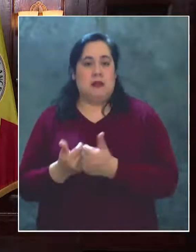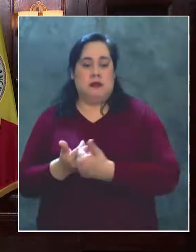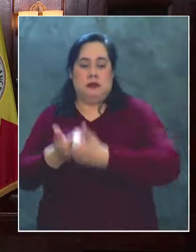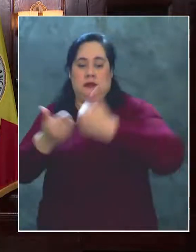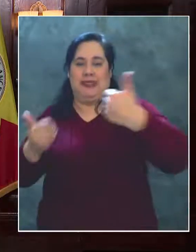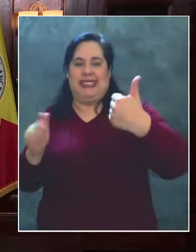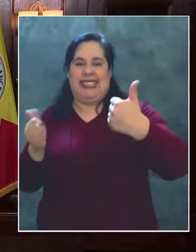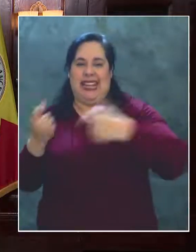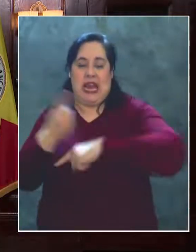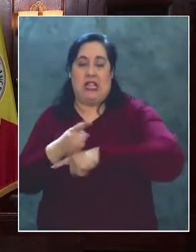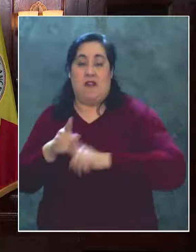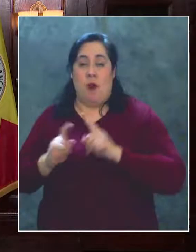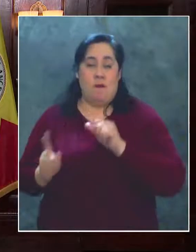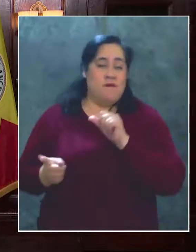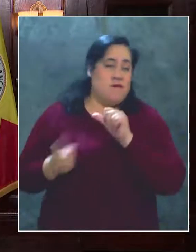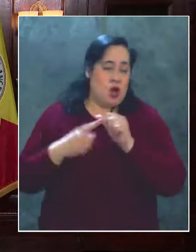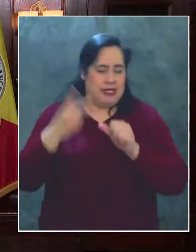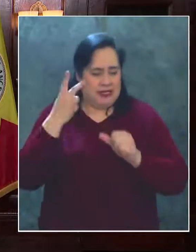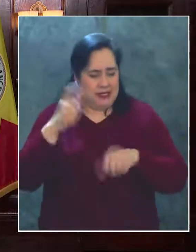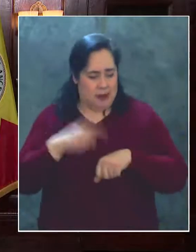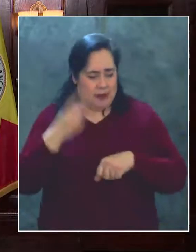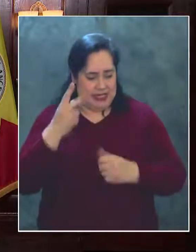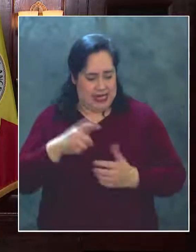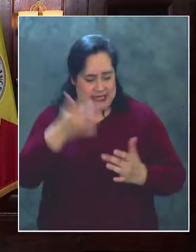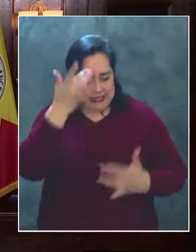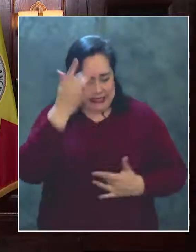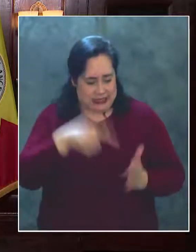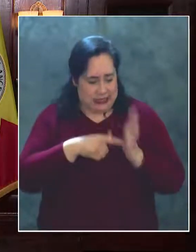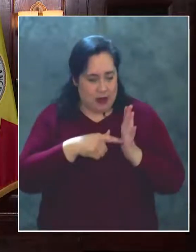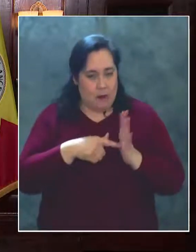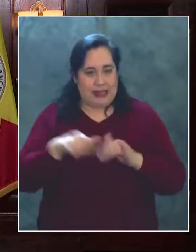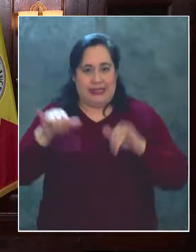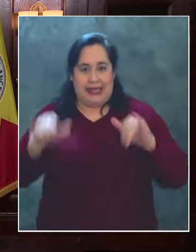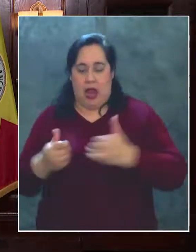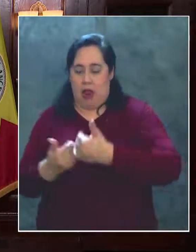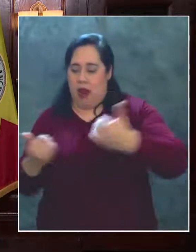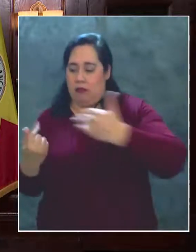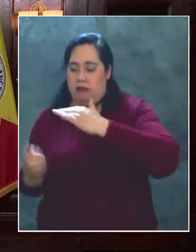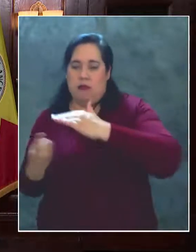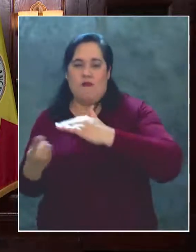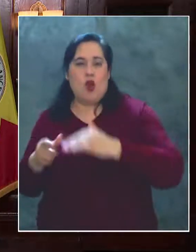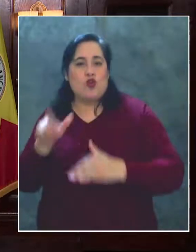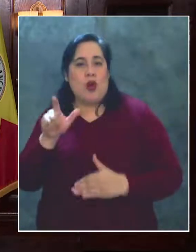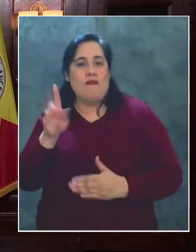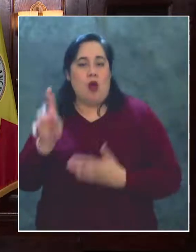FOR AT LEAST TEN DAYS AND STAY ISOLATED FOR AT LEAST 24 HOURS AFTER YOUR LAST FEVER.